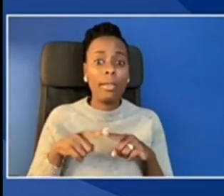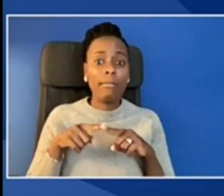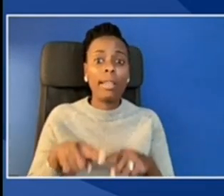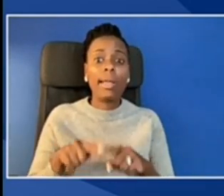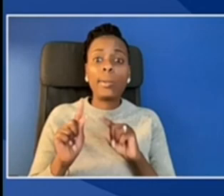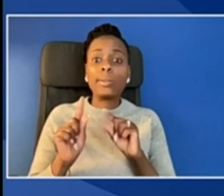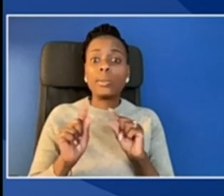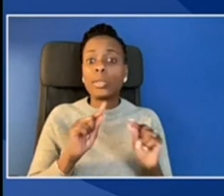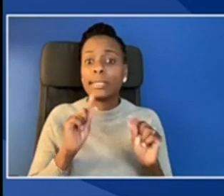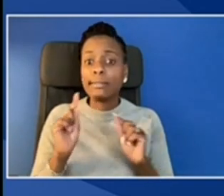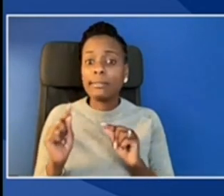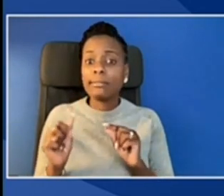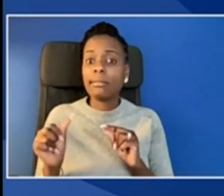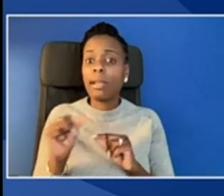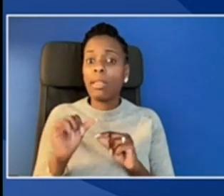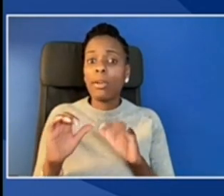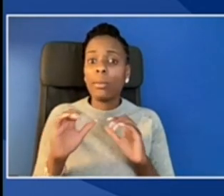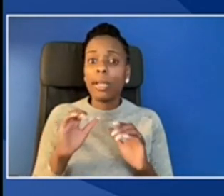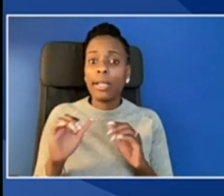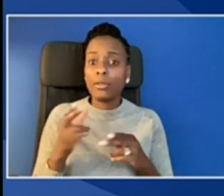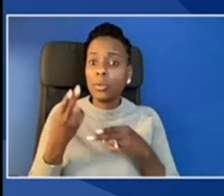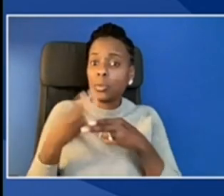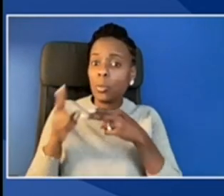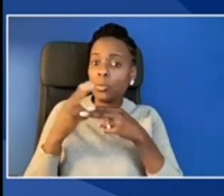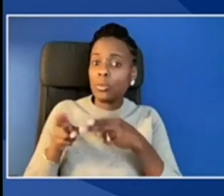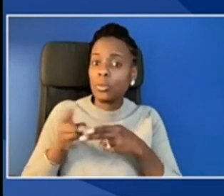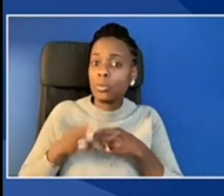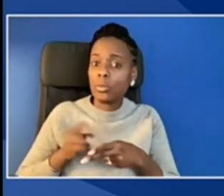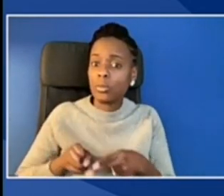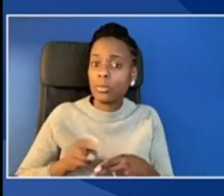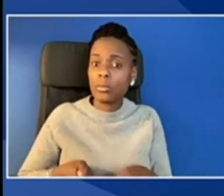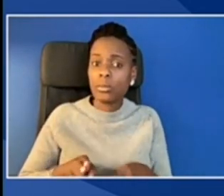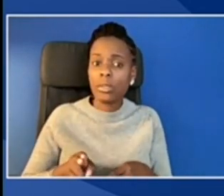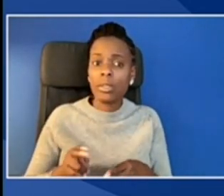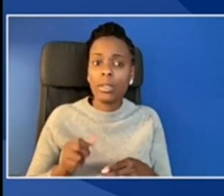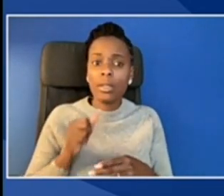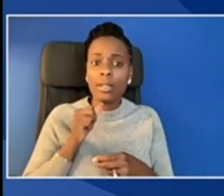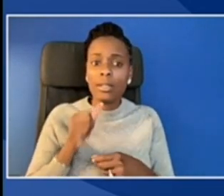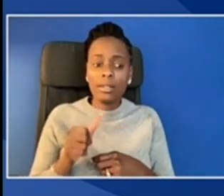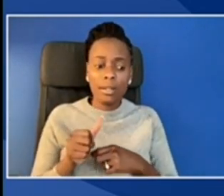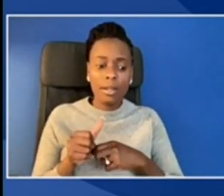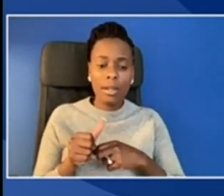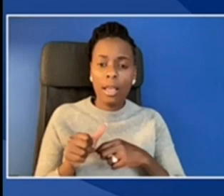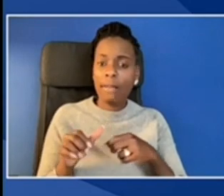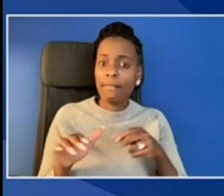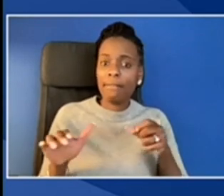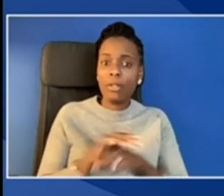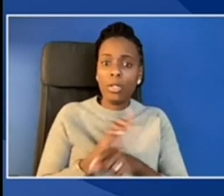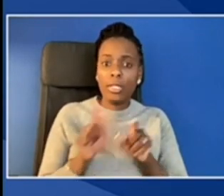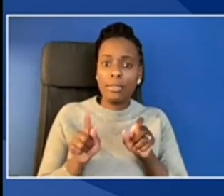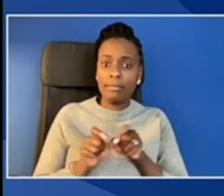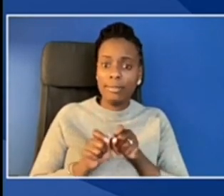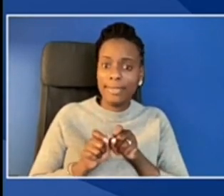communications that are shorthands, but not full disclosures of the nature of